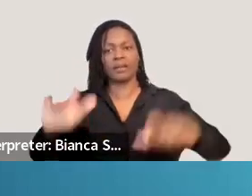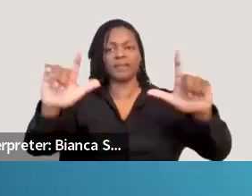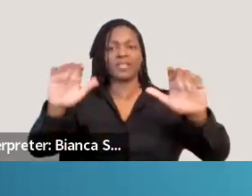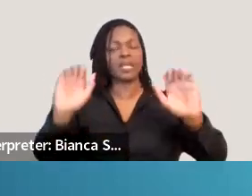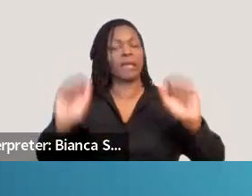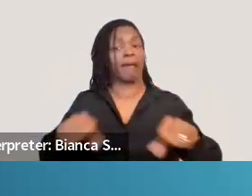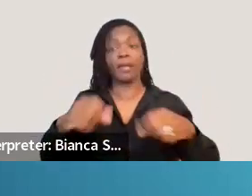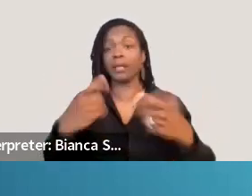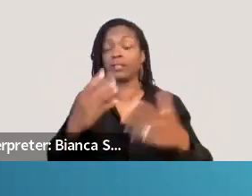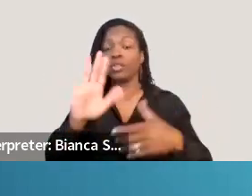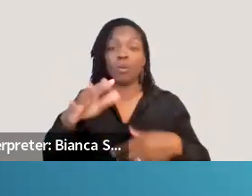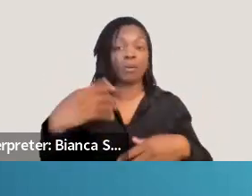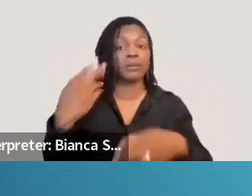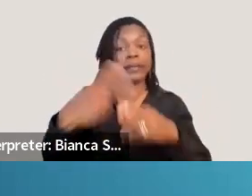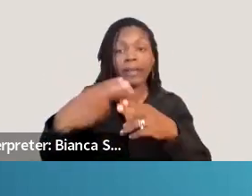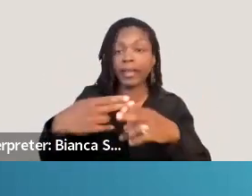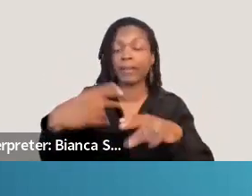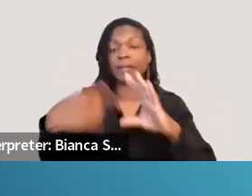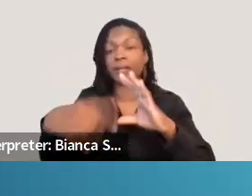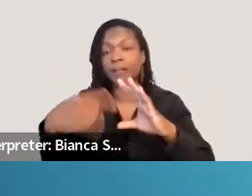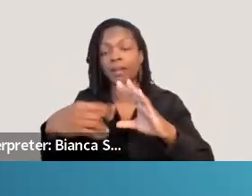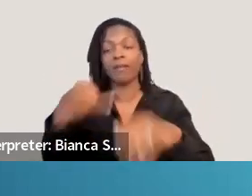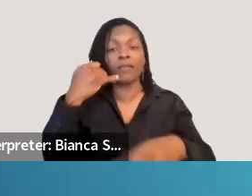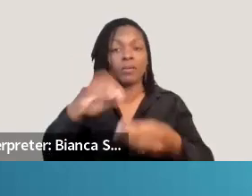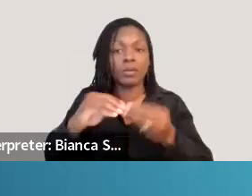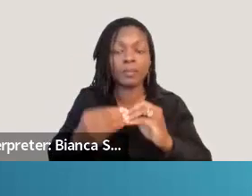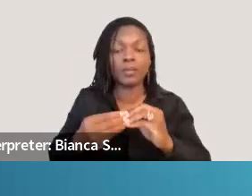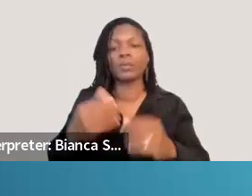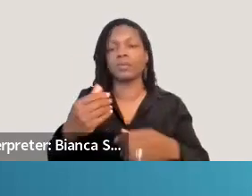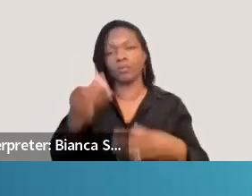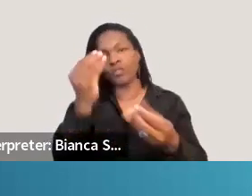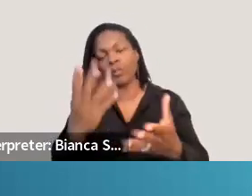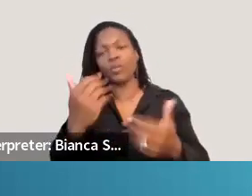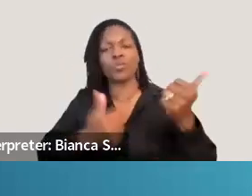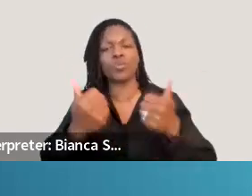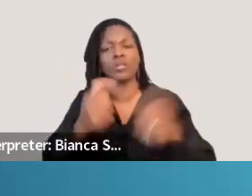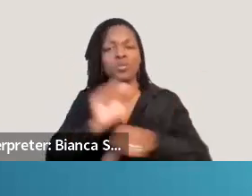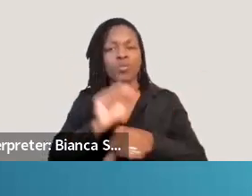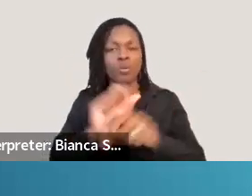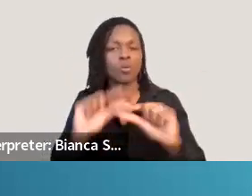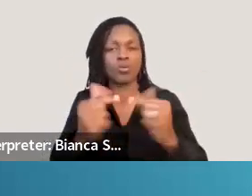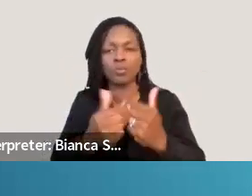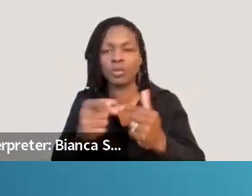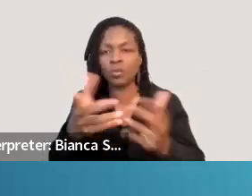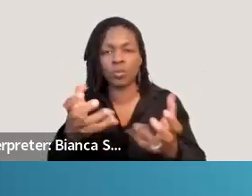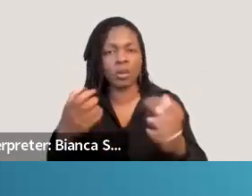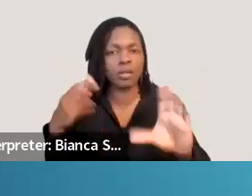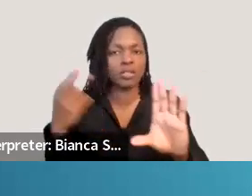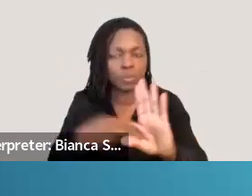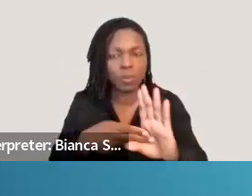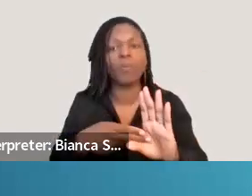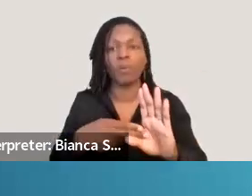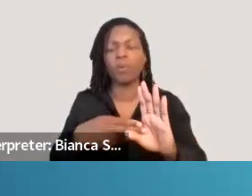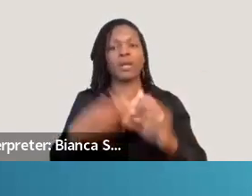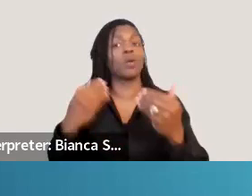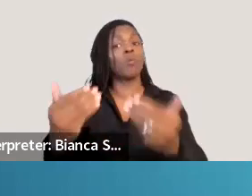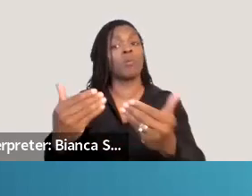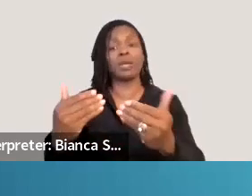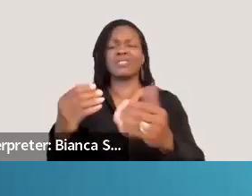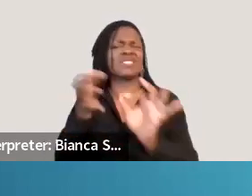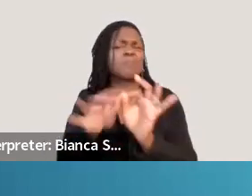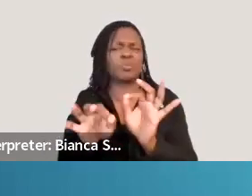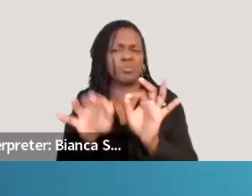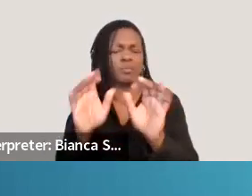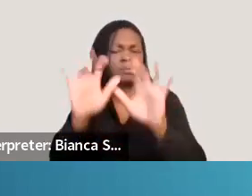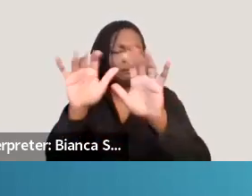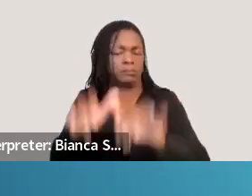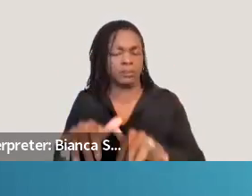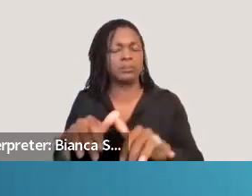And what working groups you would like to participate on. Real simple form, you fill that out and we'll link you into the upcoming, activities that we have.